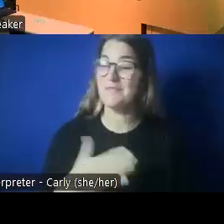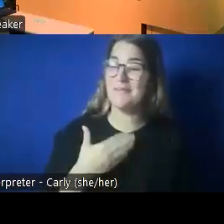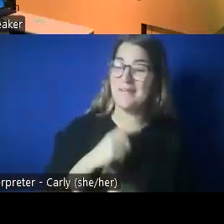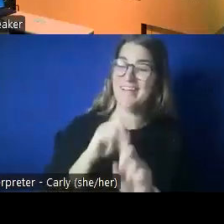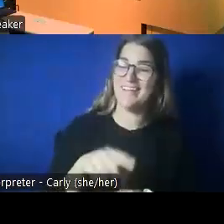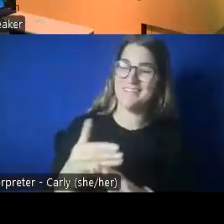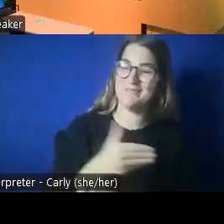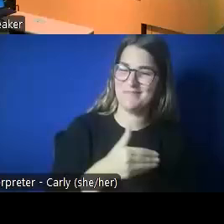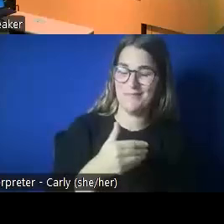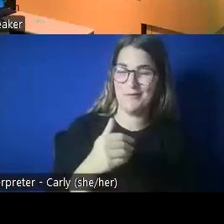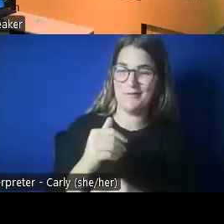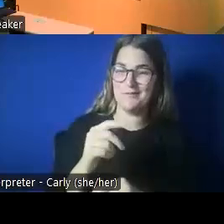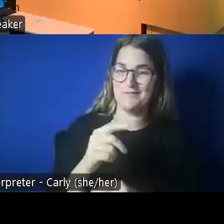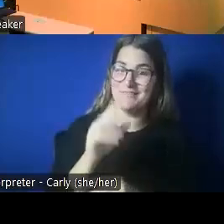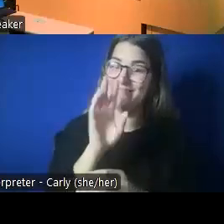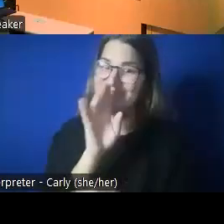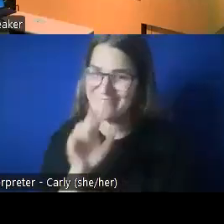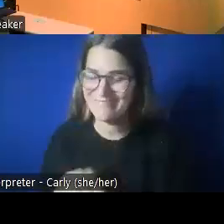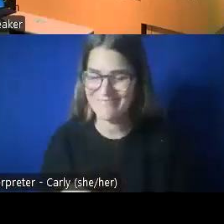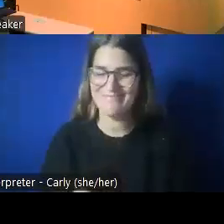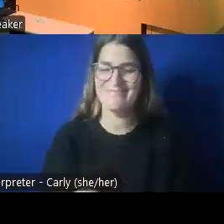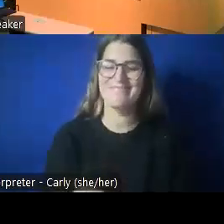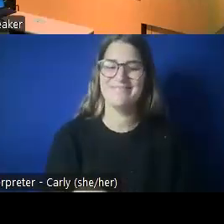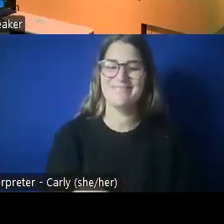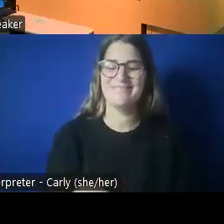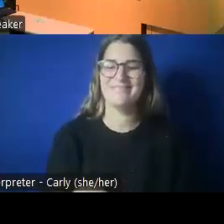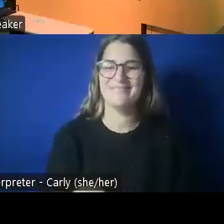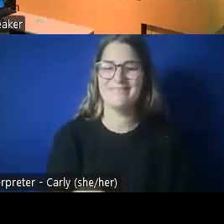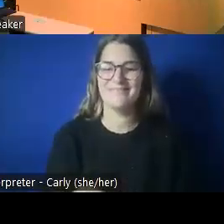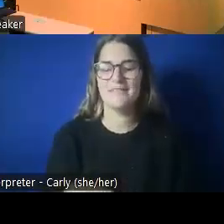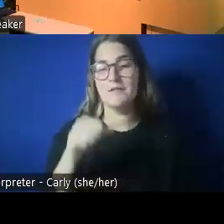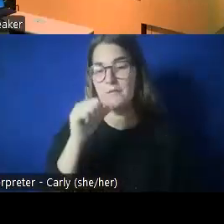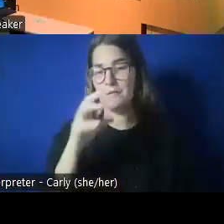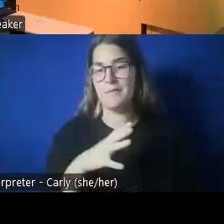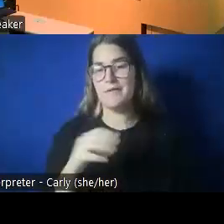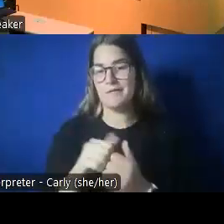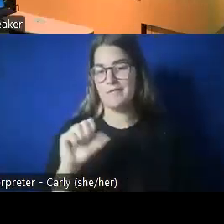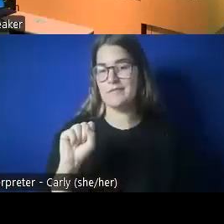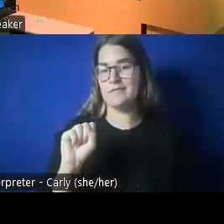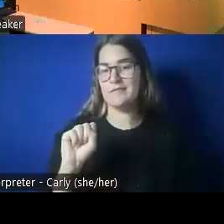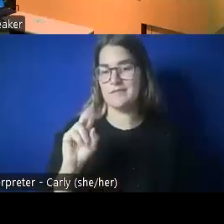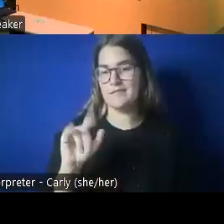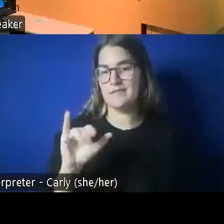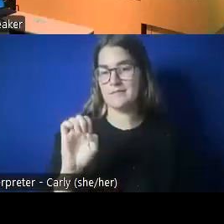yeah I um women with substance use disorders tend to have partners with substance use disorders and